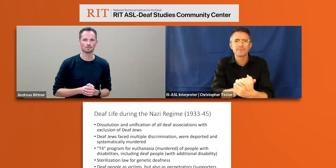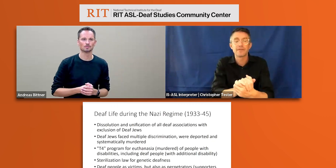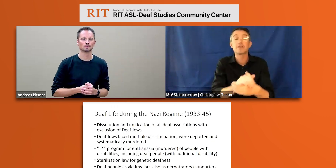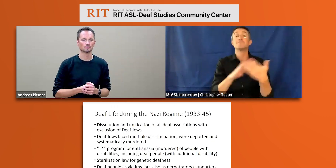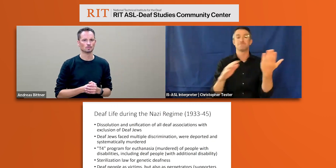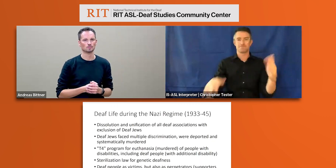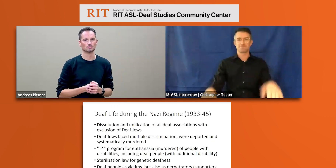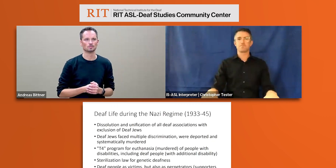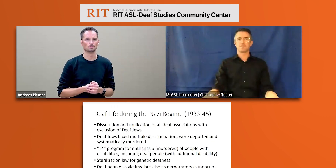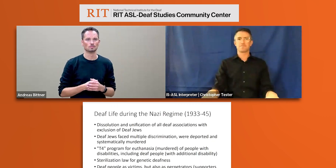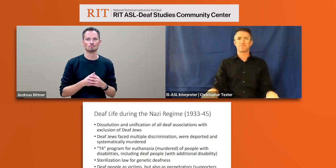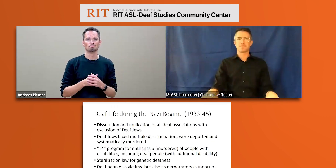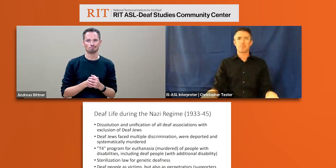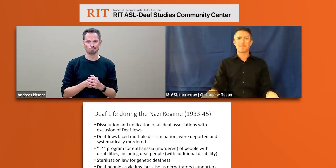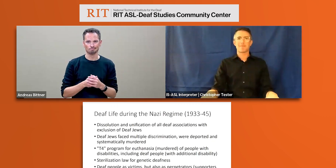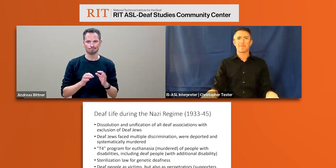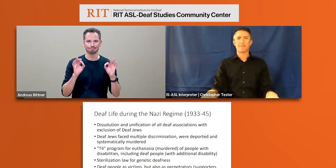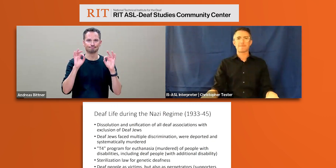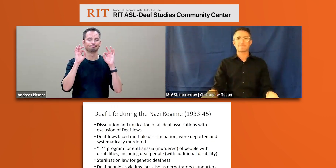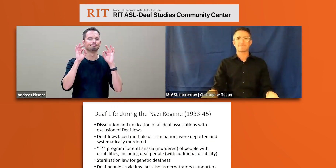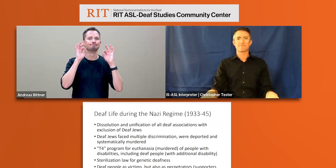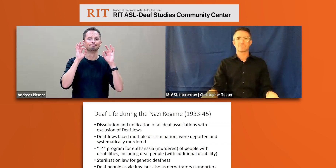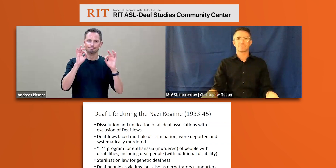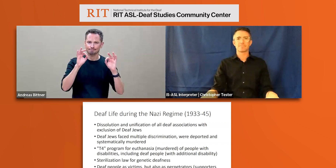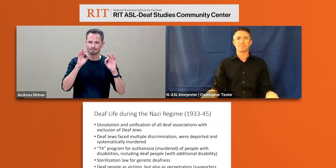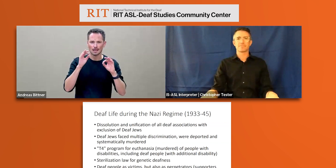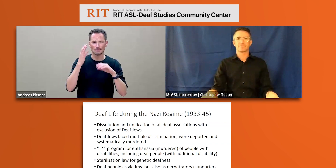Let's see. I'm gonna switch slides here. OK.